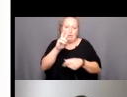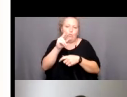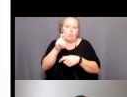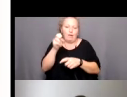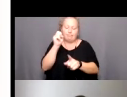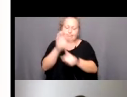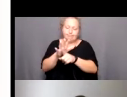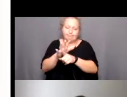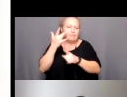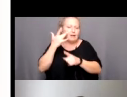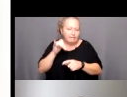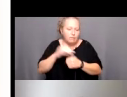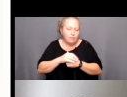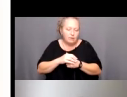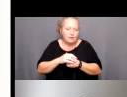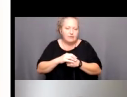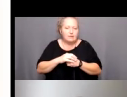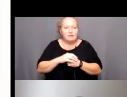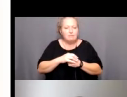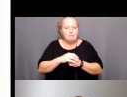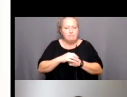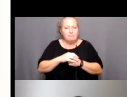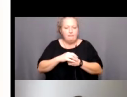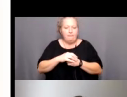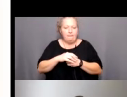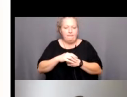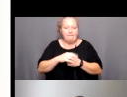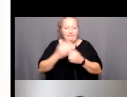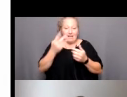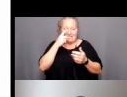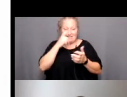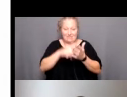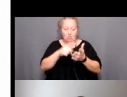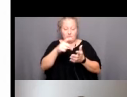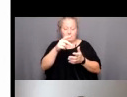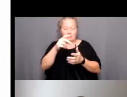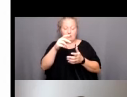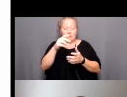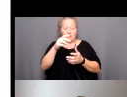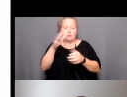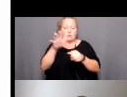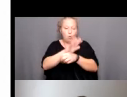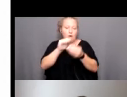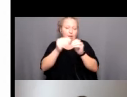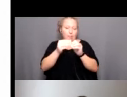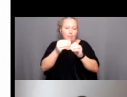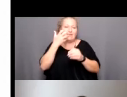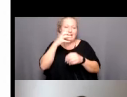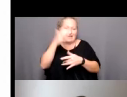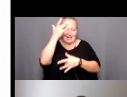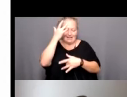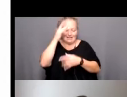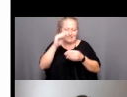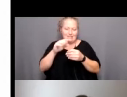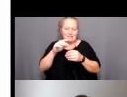next slide. Here we show total number of heat illness cases by month of occurrence unsurprisingly.